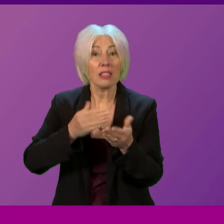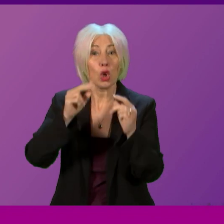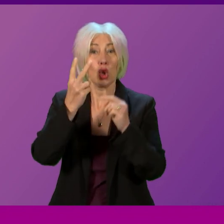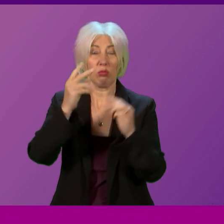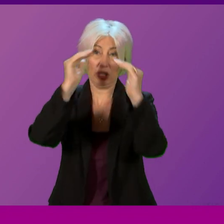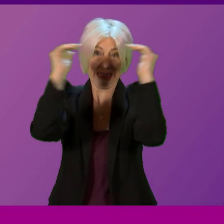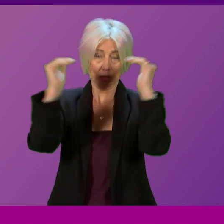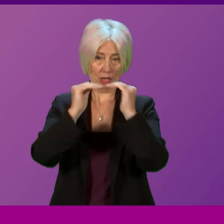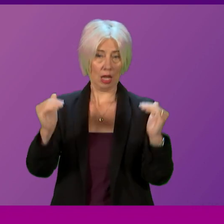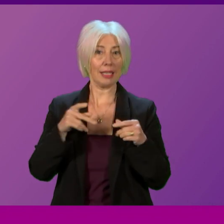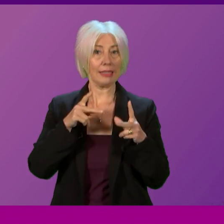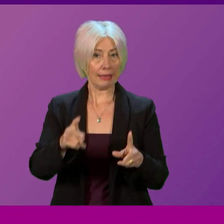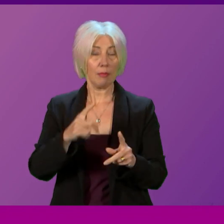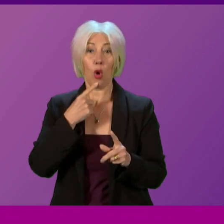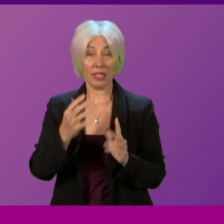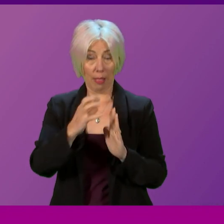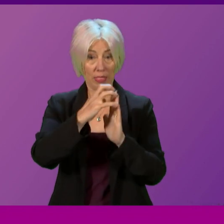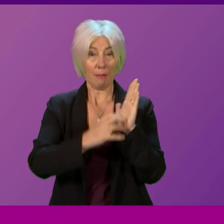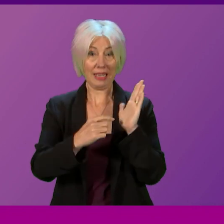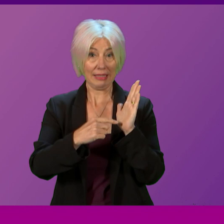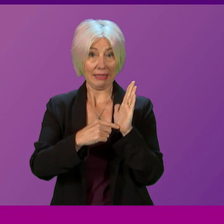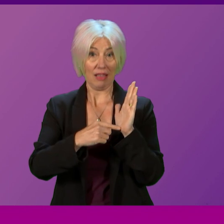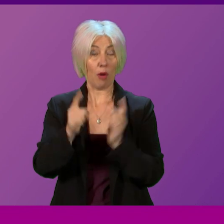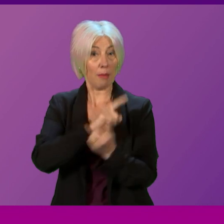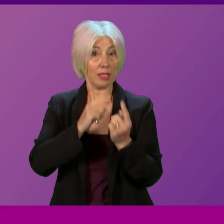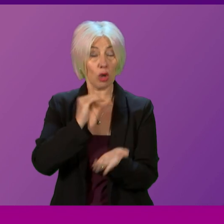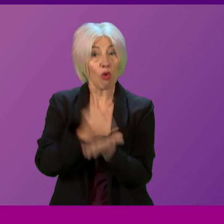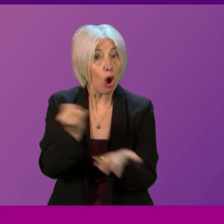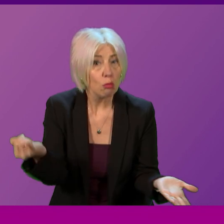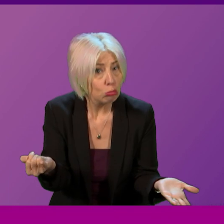she saying that the minutes of the meeting are wrong?